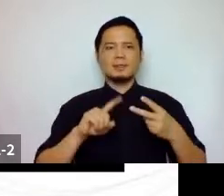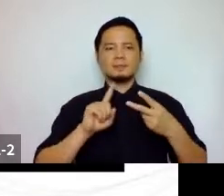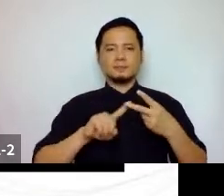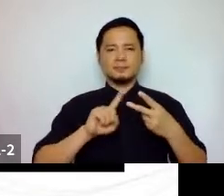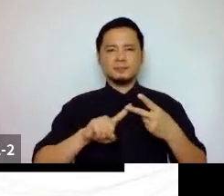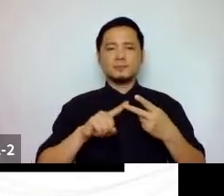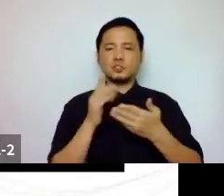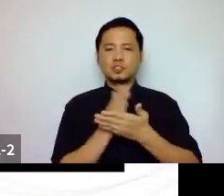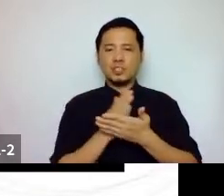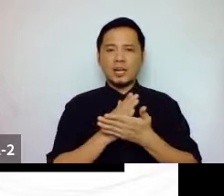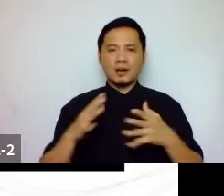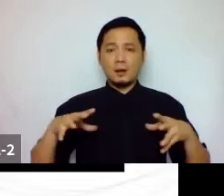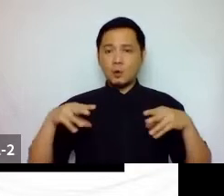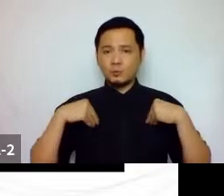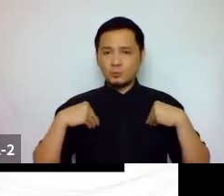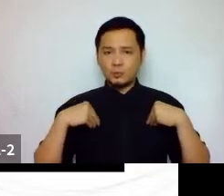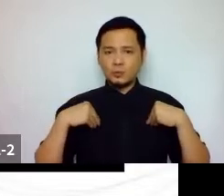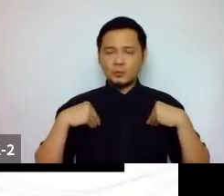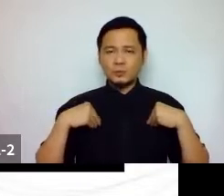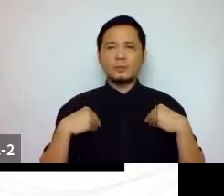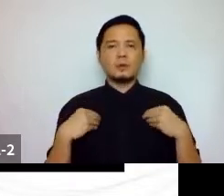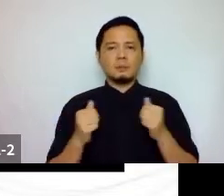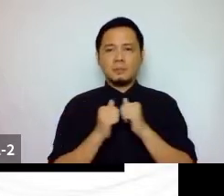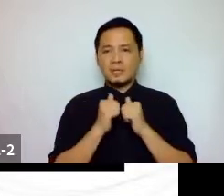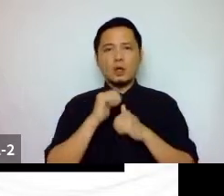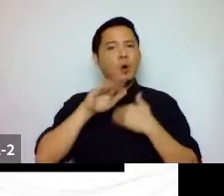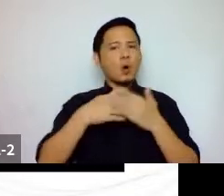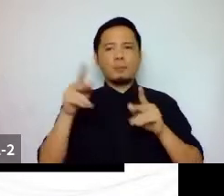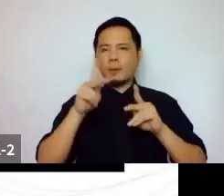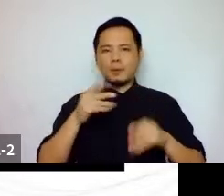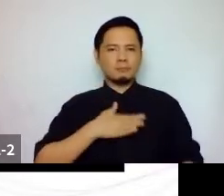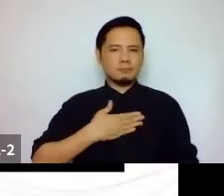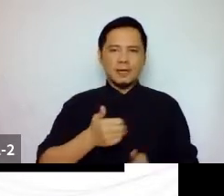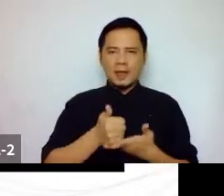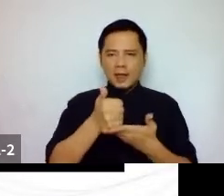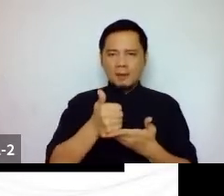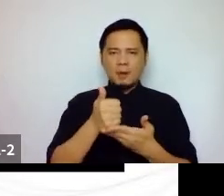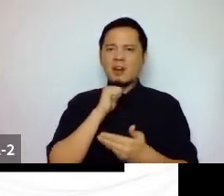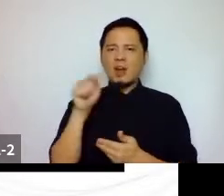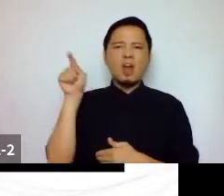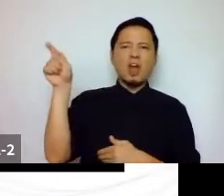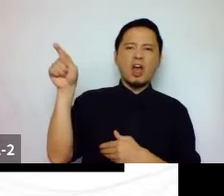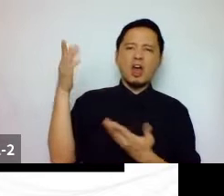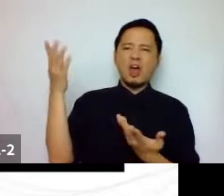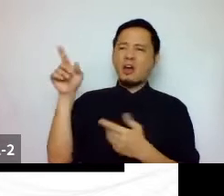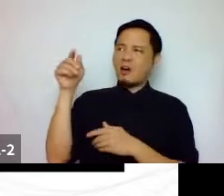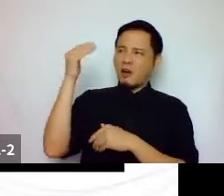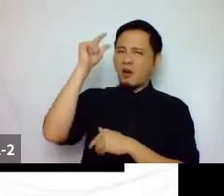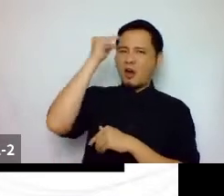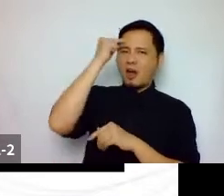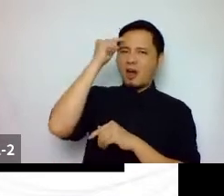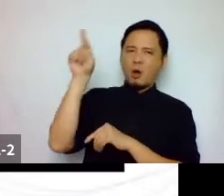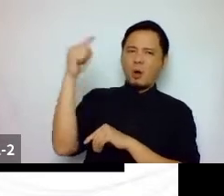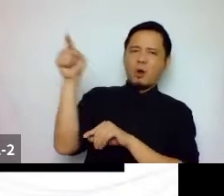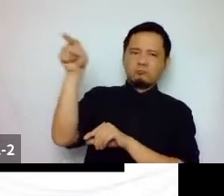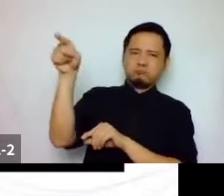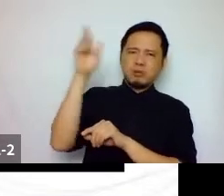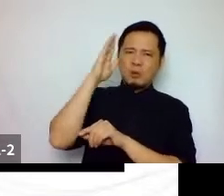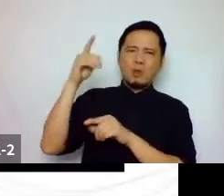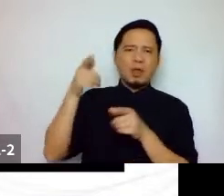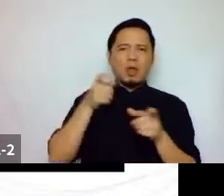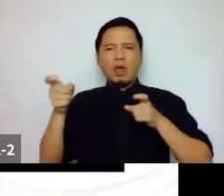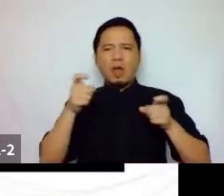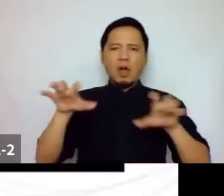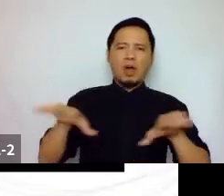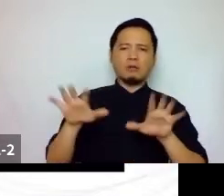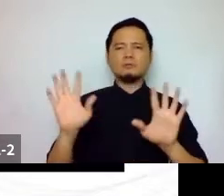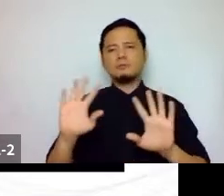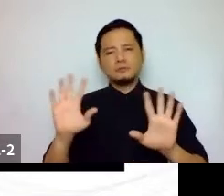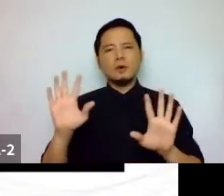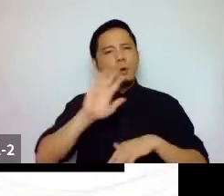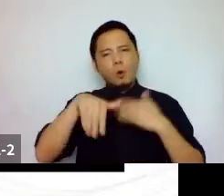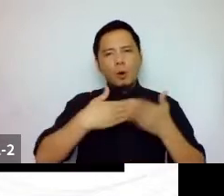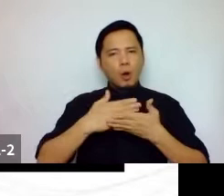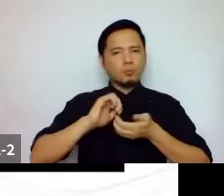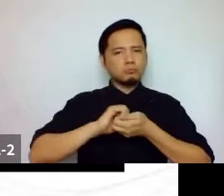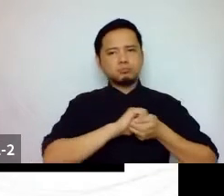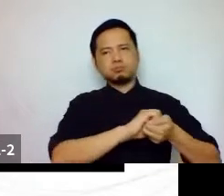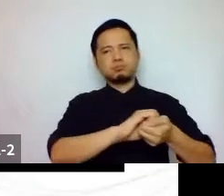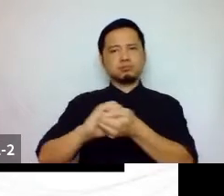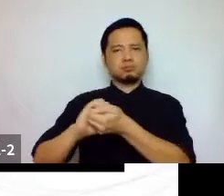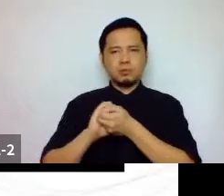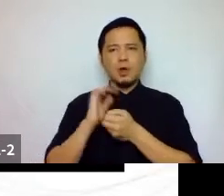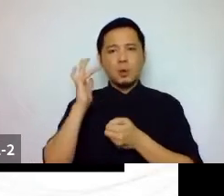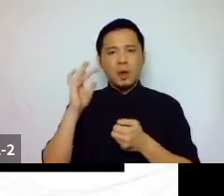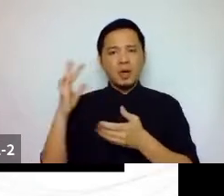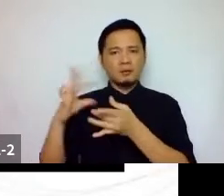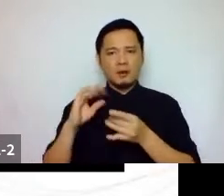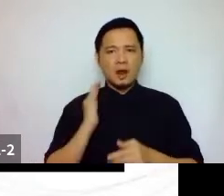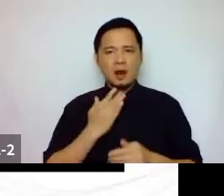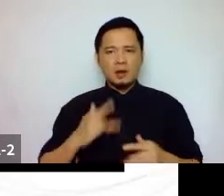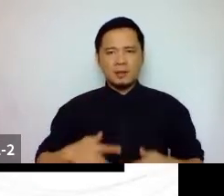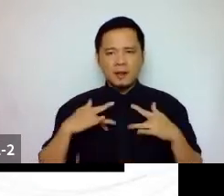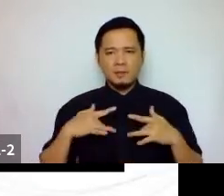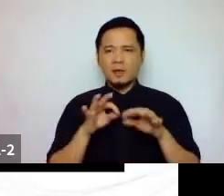All of us need to help here. We should not only depend on the government to take action because this is part of all our lives and could affect all of us.